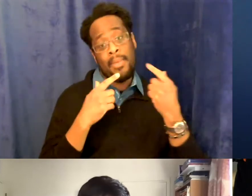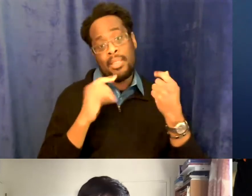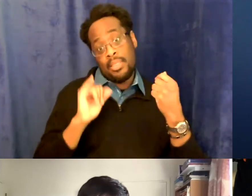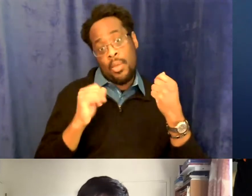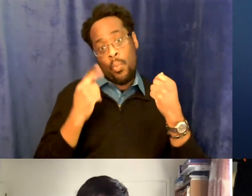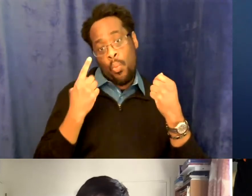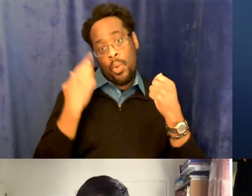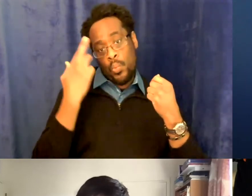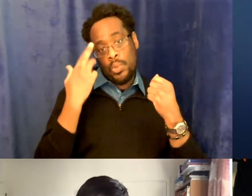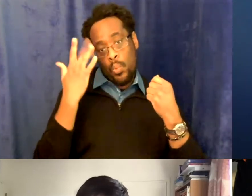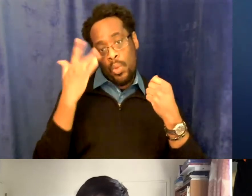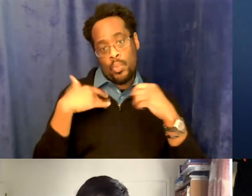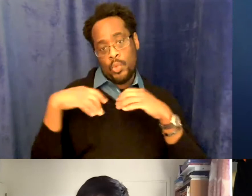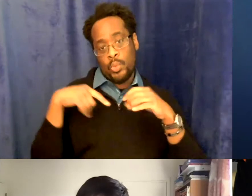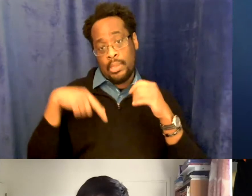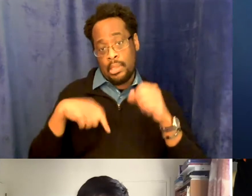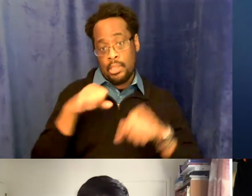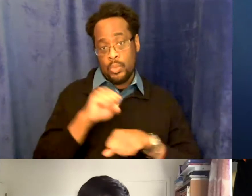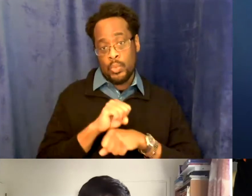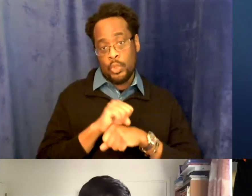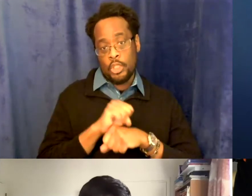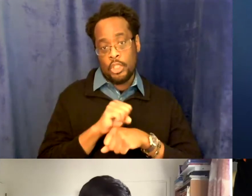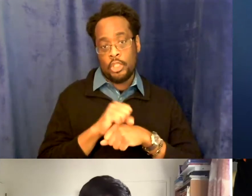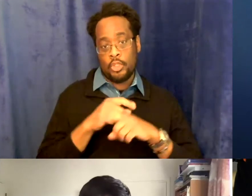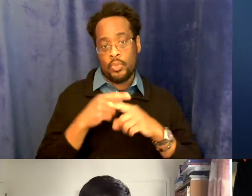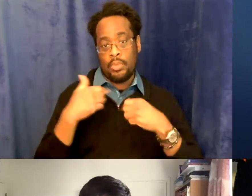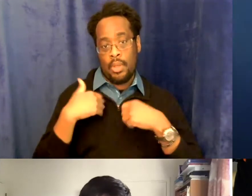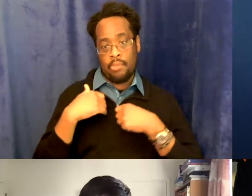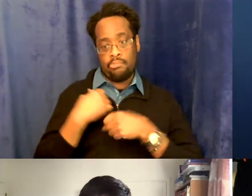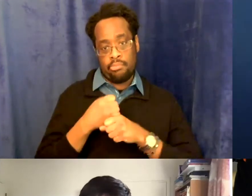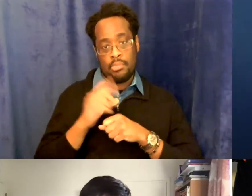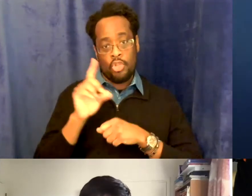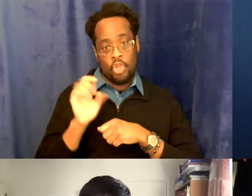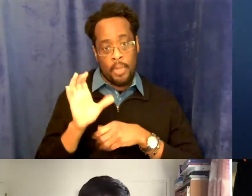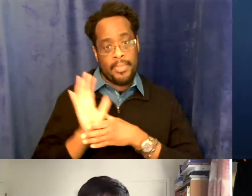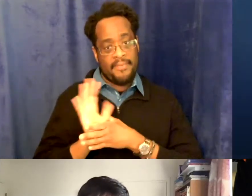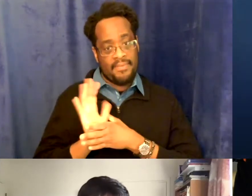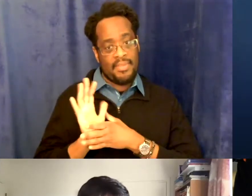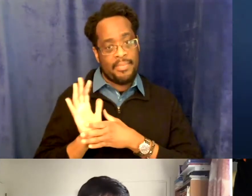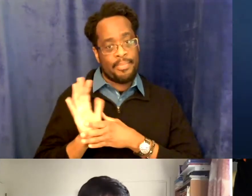team is different but that may be one reason um why we're doing this work we have to um